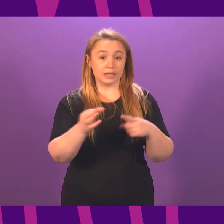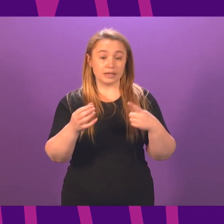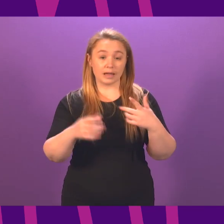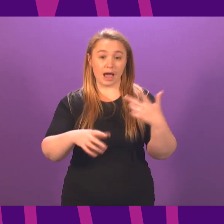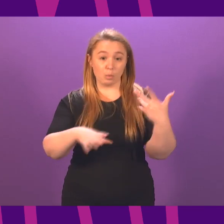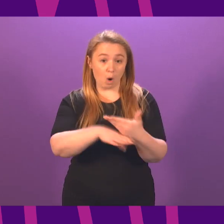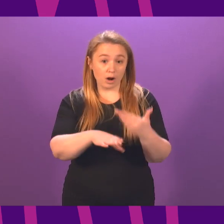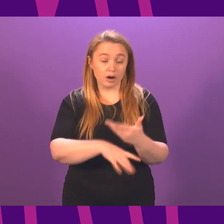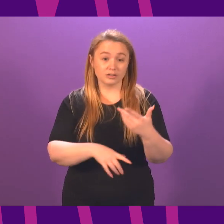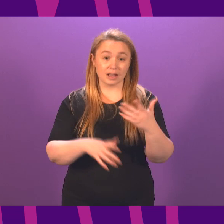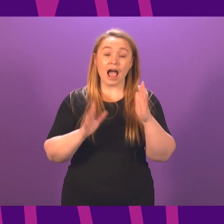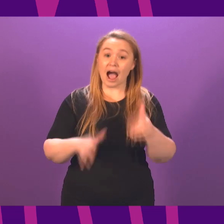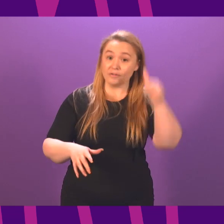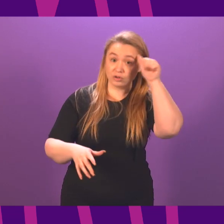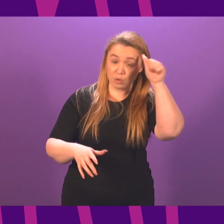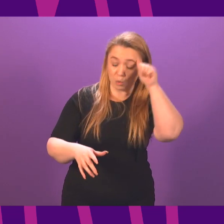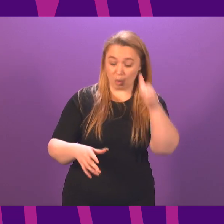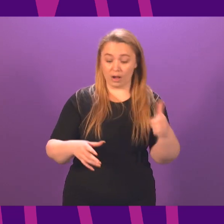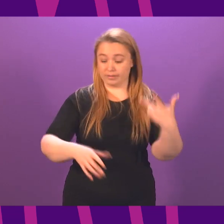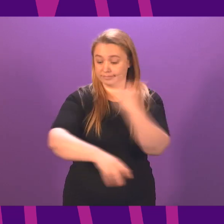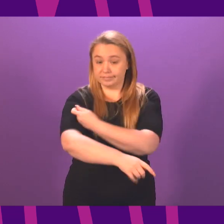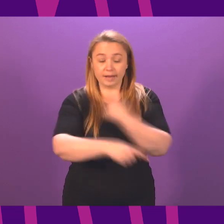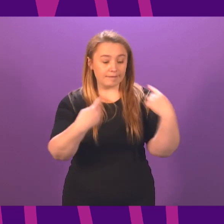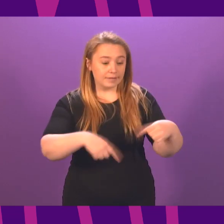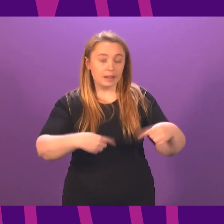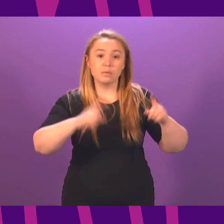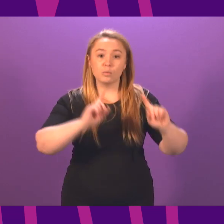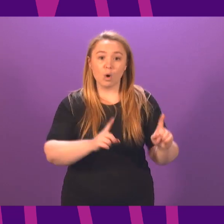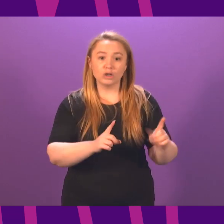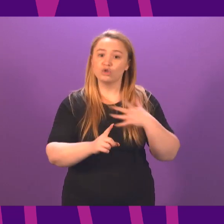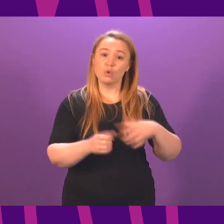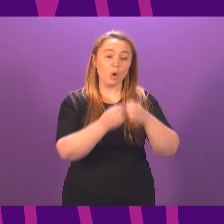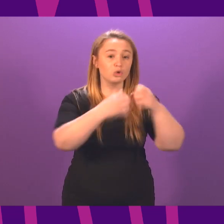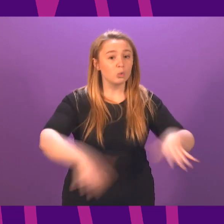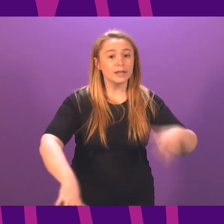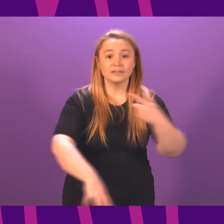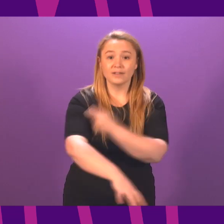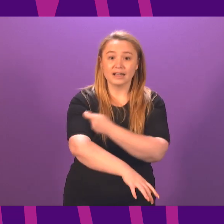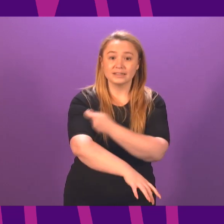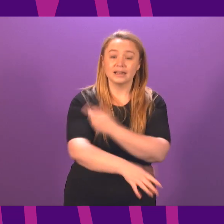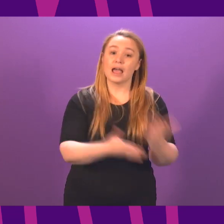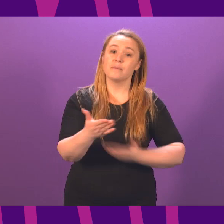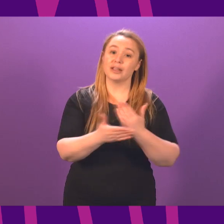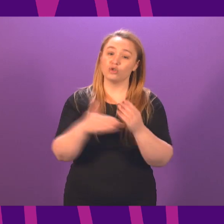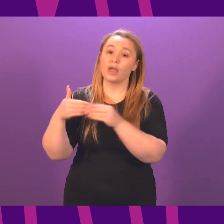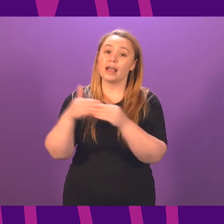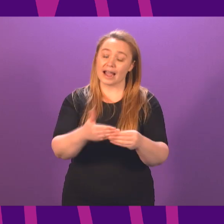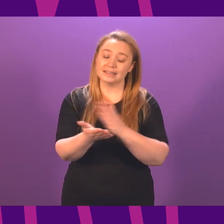doses being thrown away because the Government guidance is slow or unclear. I welcome the First